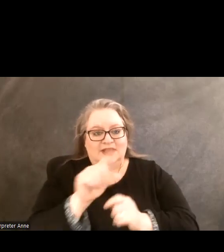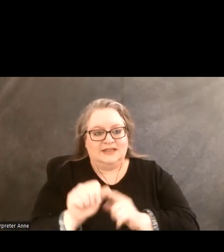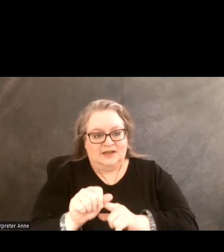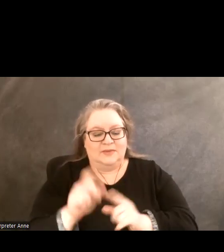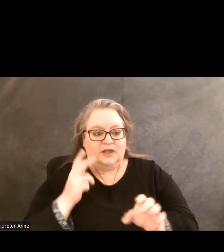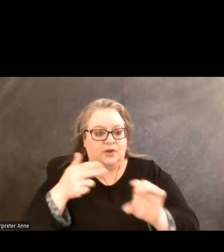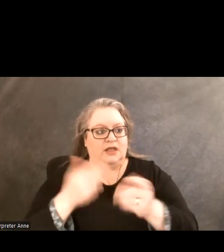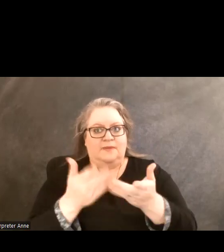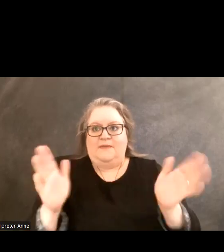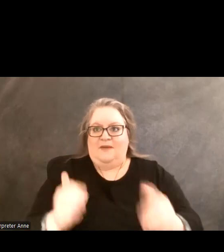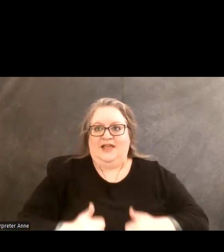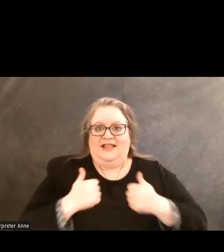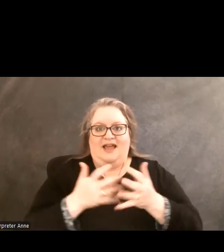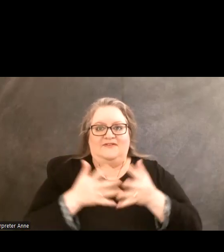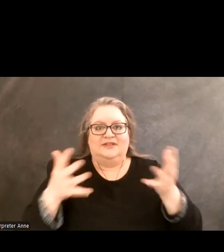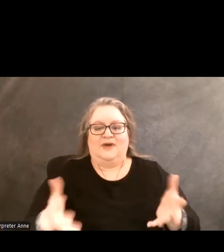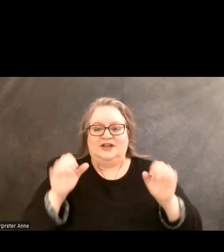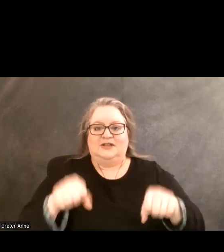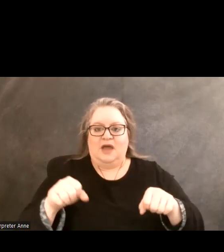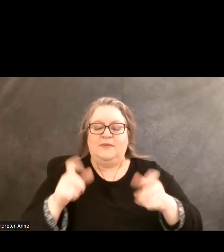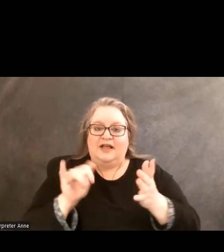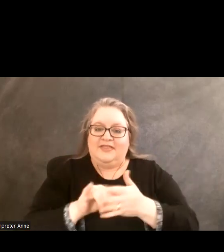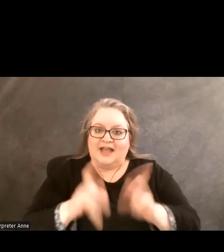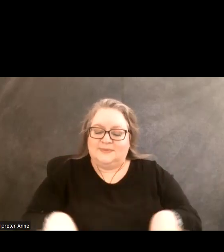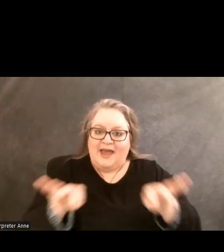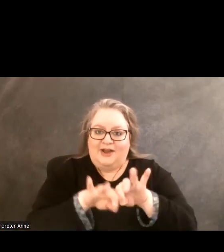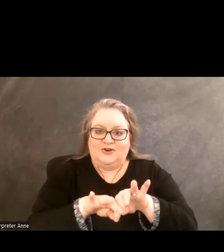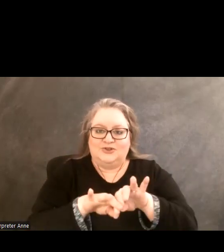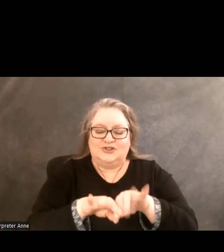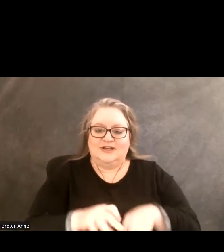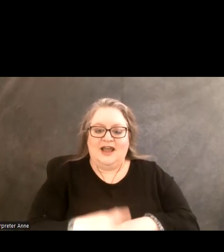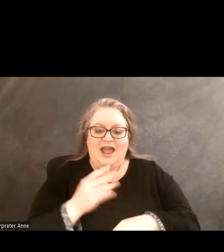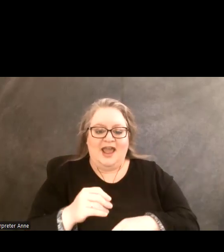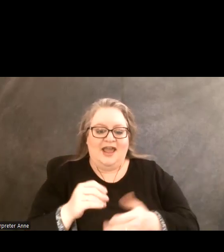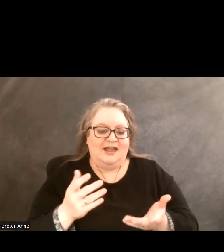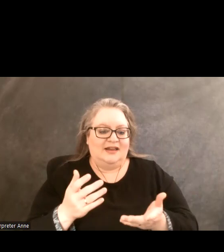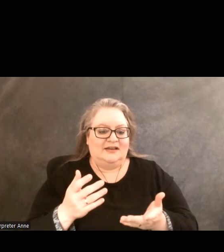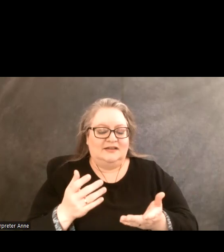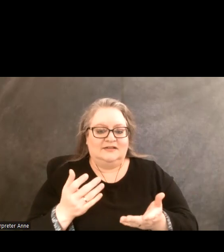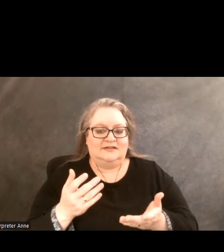much as possible does matter. And therefore I just